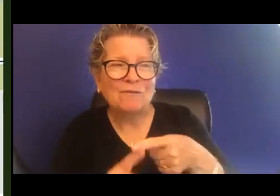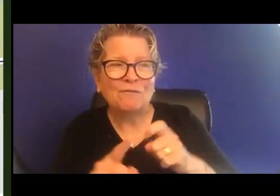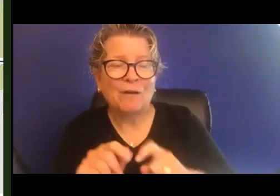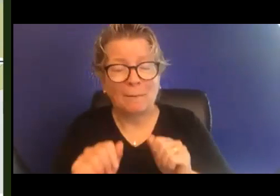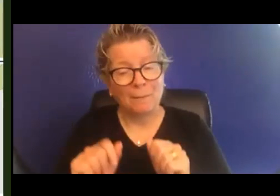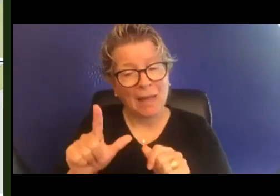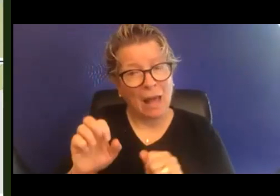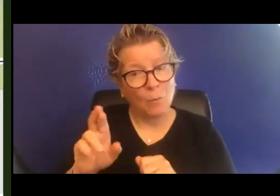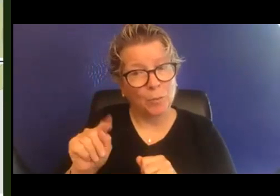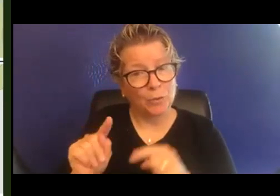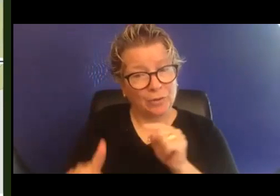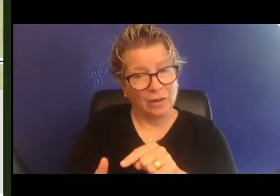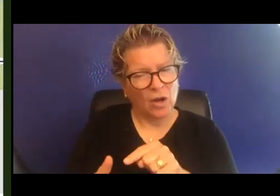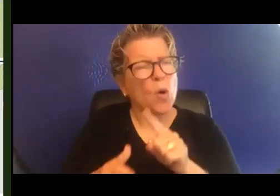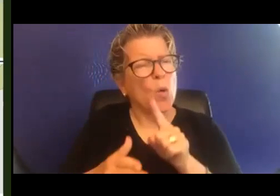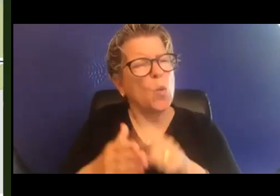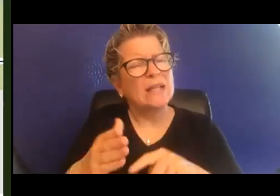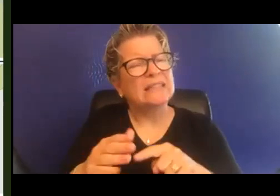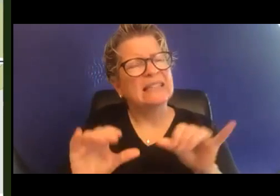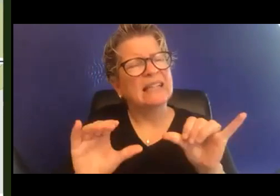What is the size of the new sewer pipe?